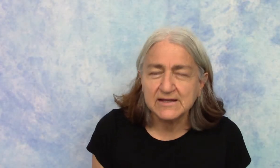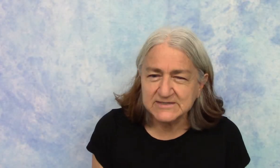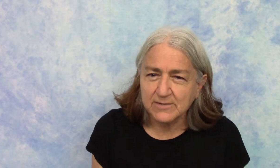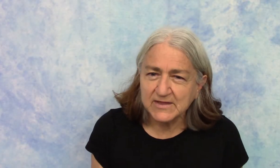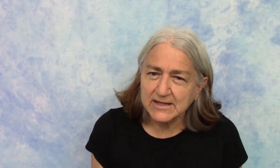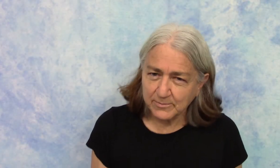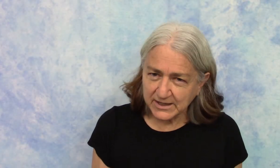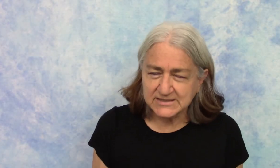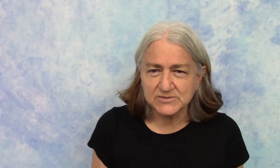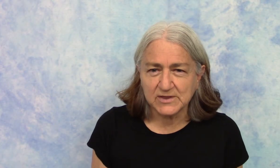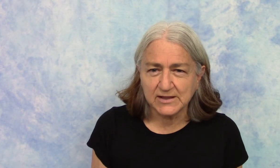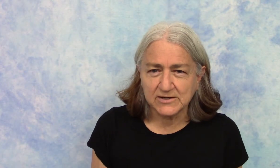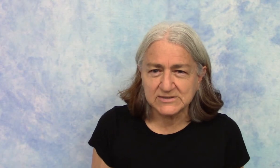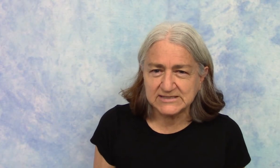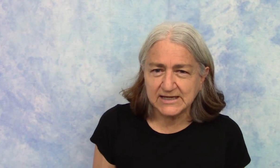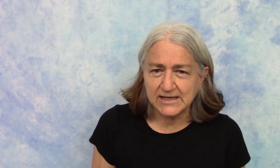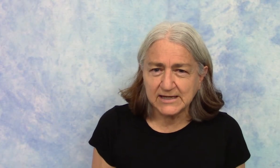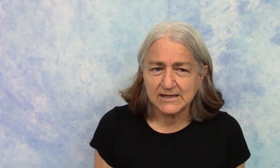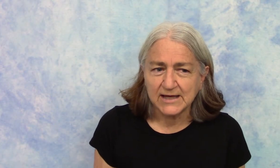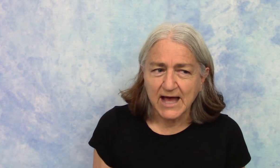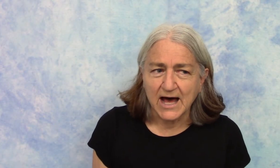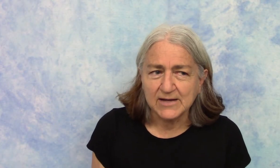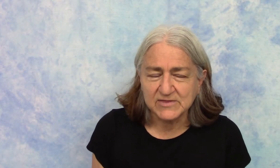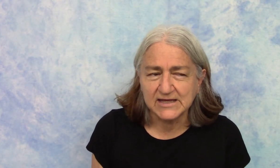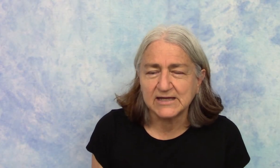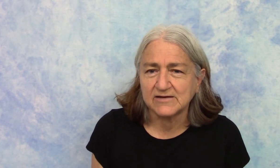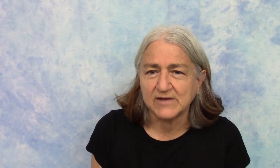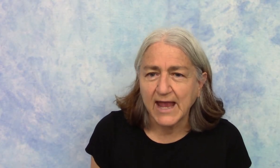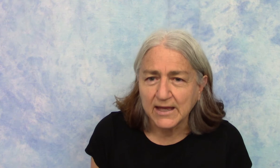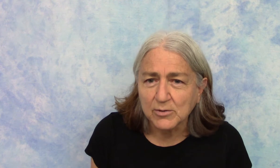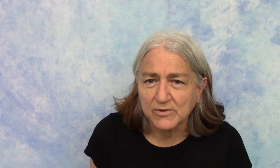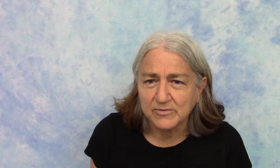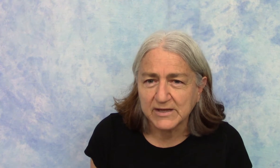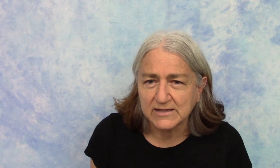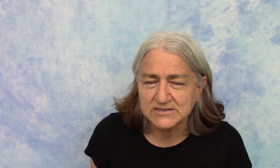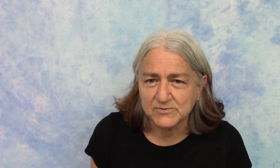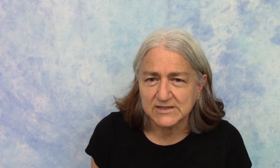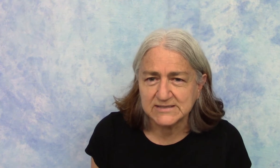something that begins with the letter "D"? I'm thinking of an animal that begins with a "D".